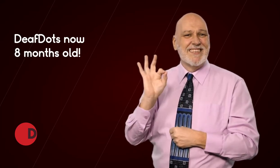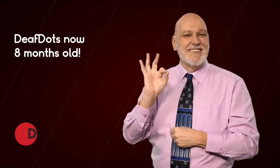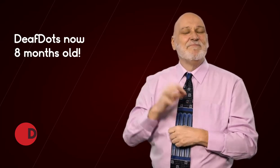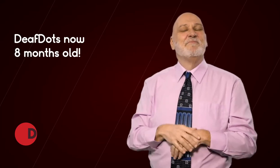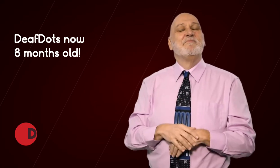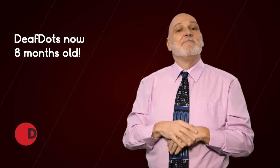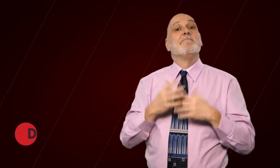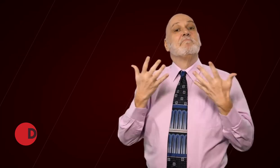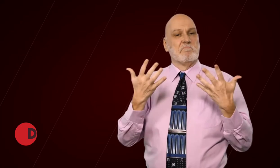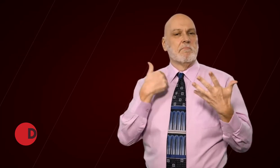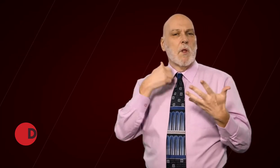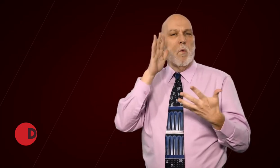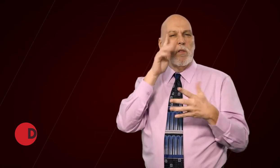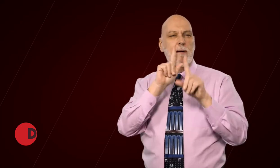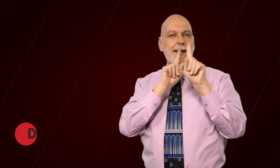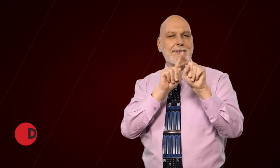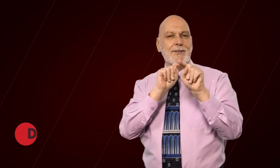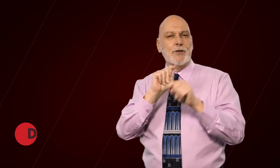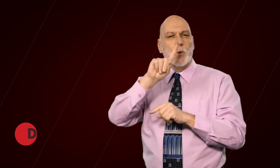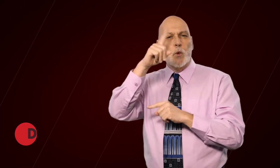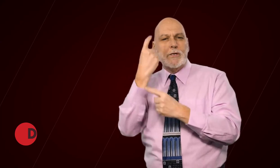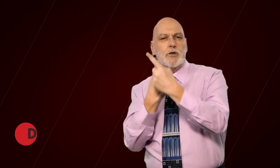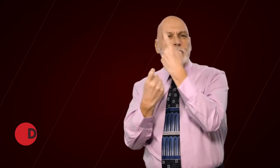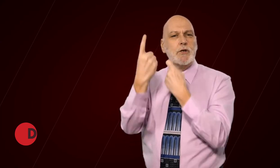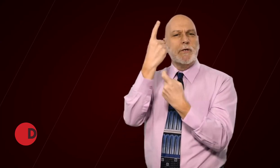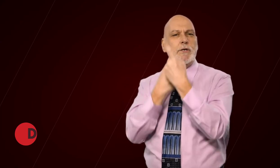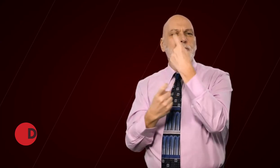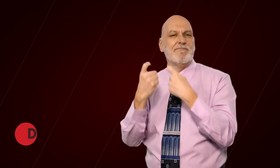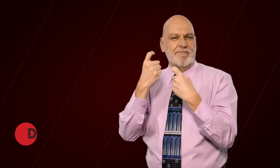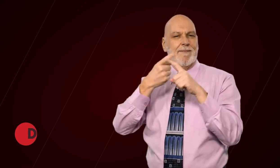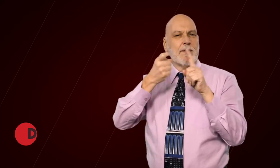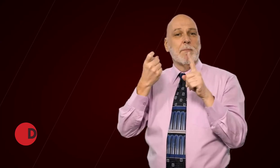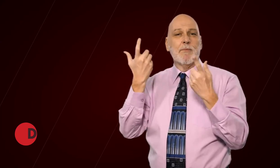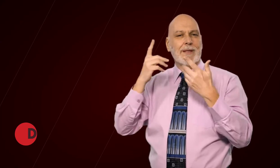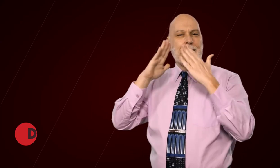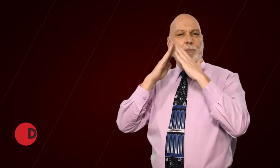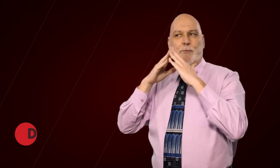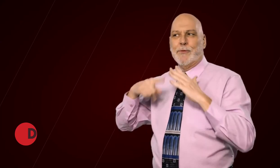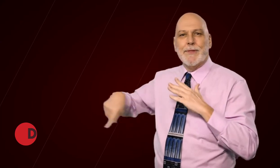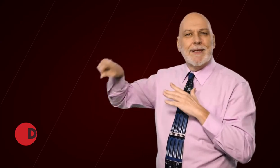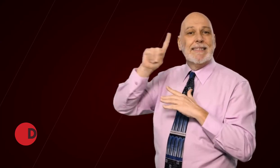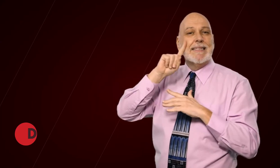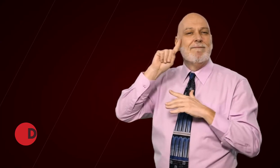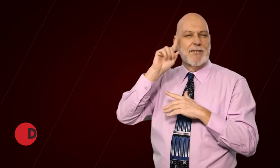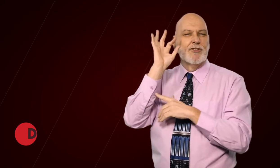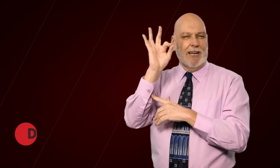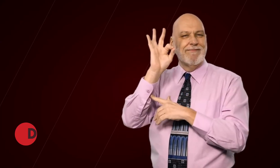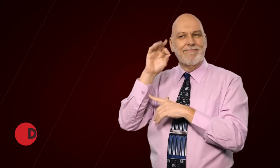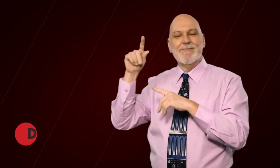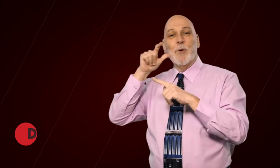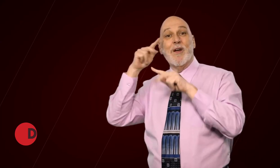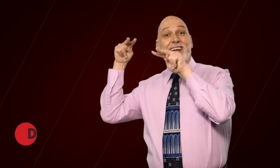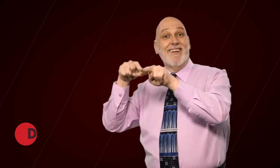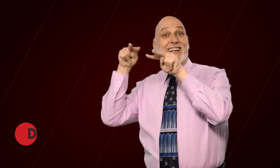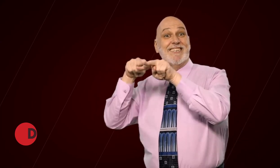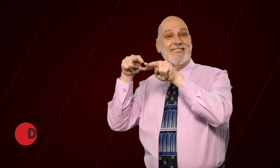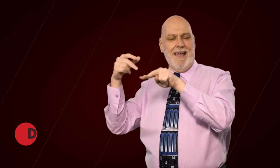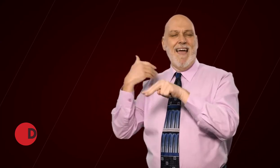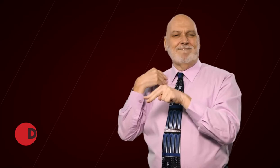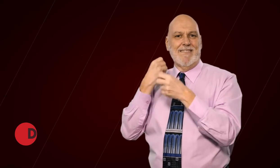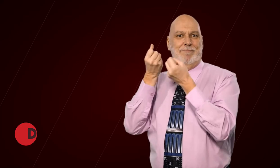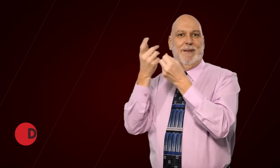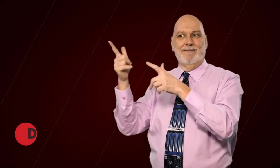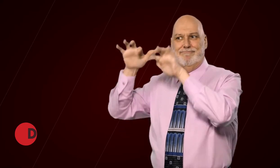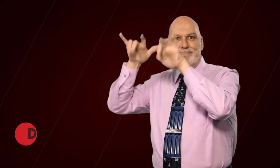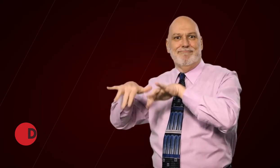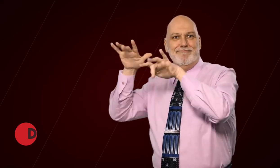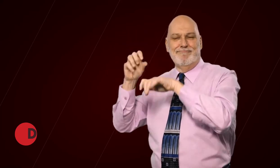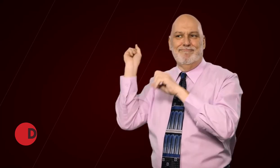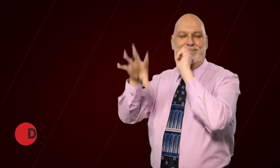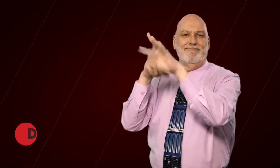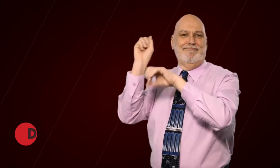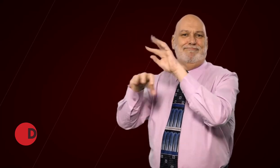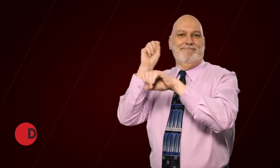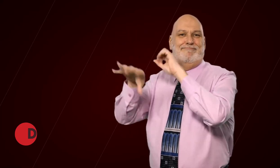I will answer questions we have received from DeafDots viewers,